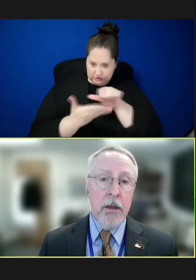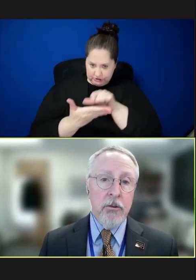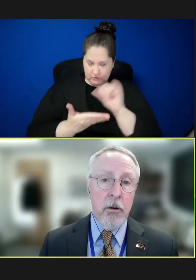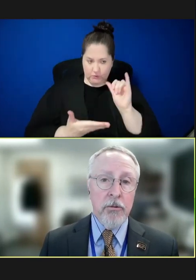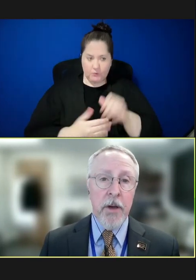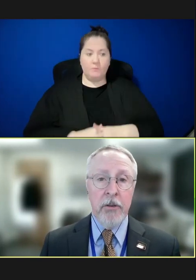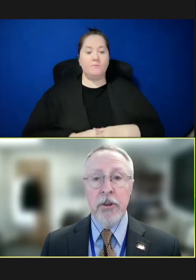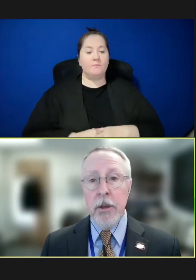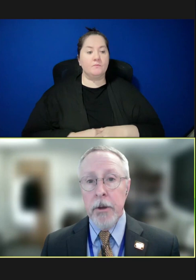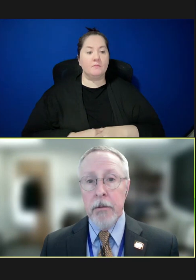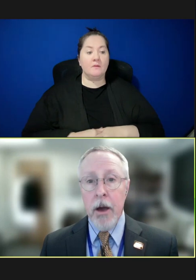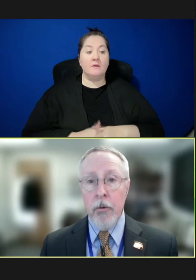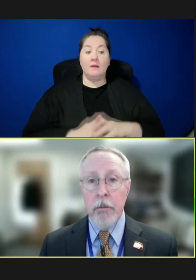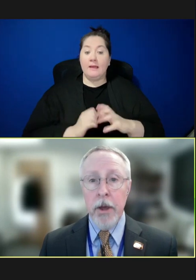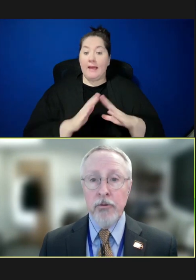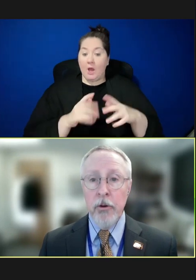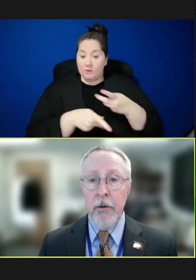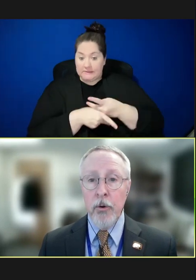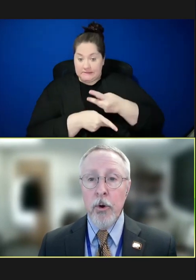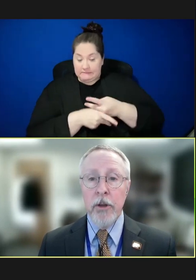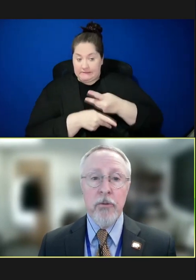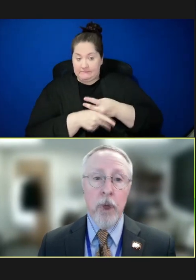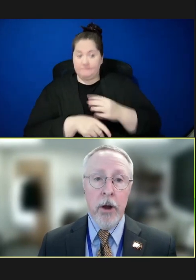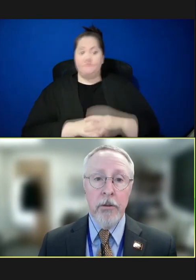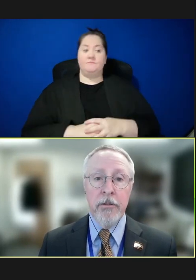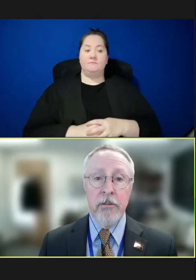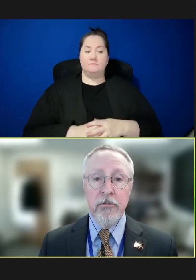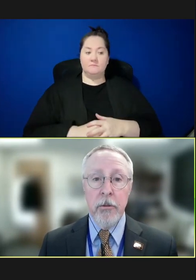In terms of housekeeping, I want to make sure everyone is aware that this is a